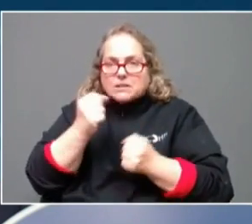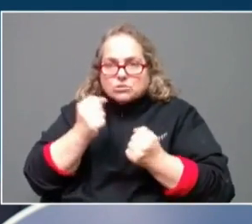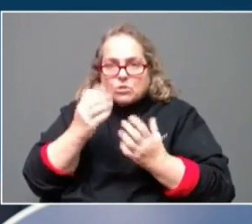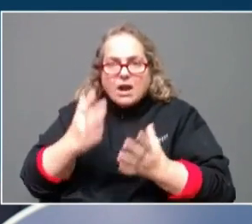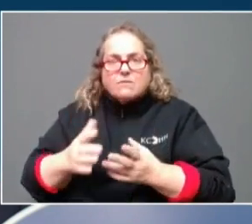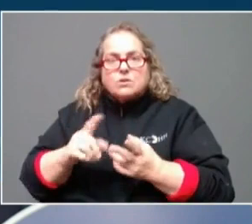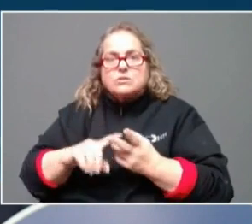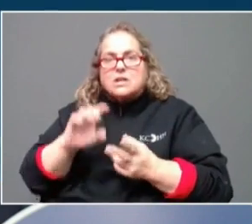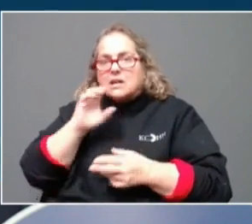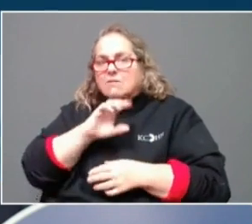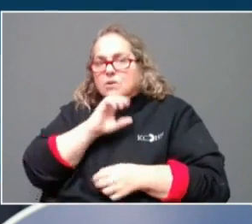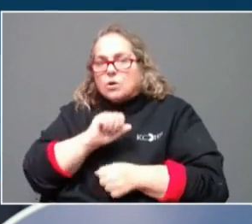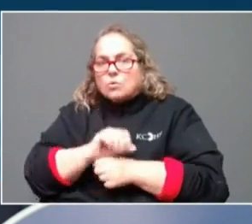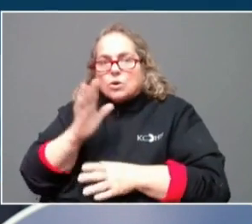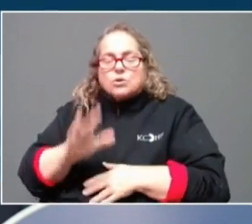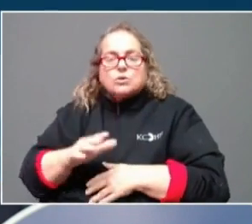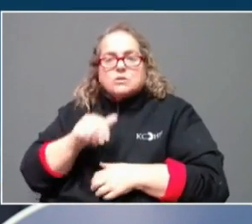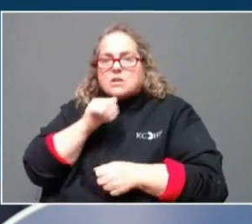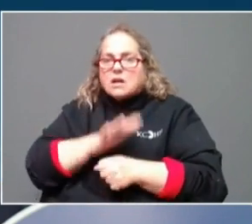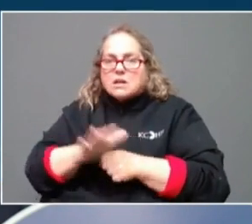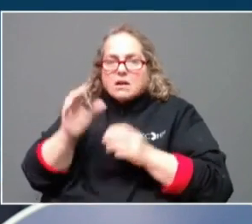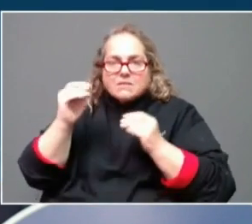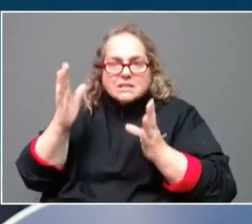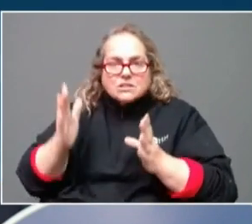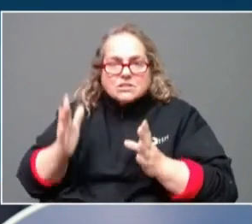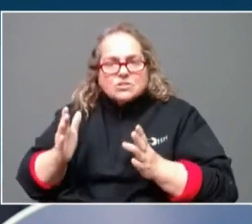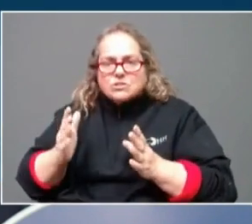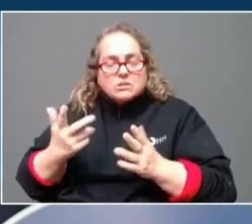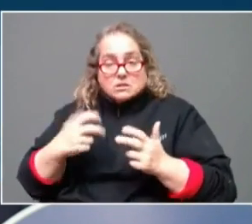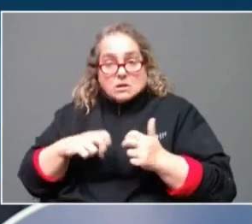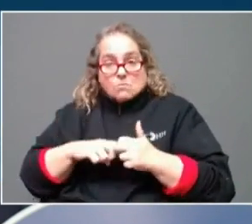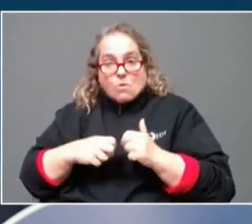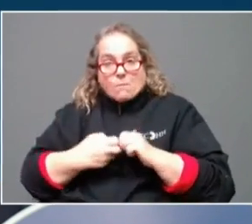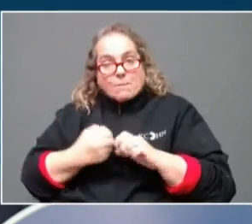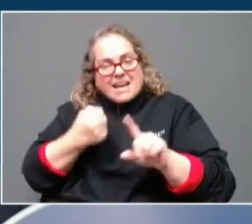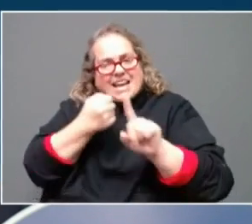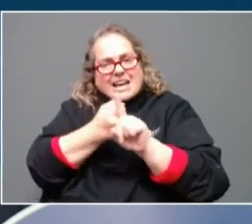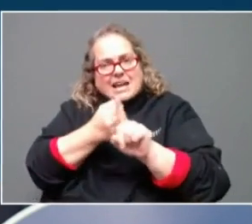or teachers. This has been a problem. It's hit a lot of places. The the one